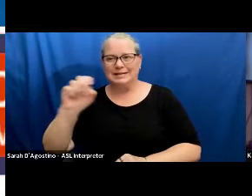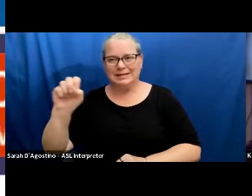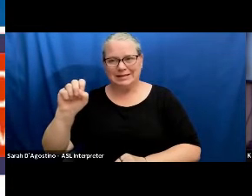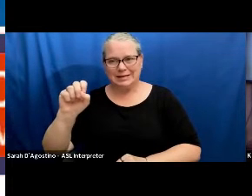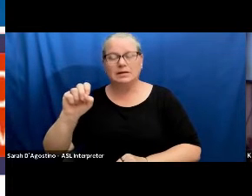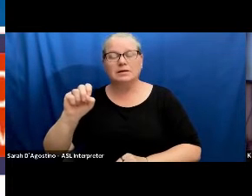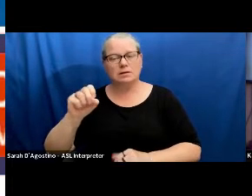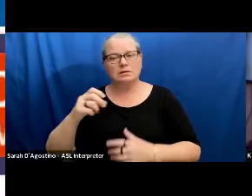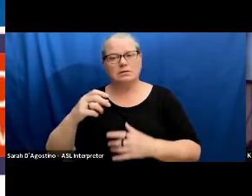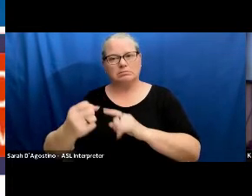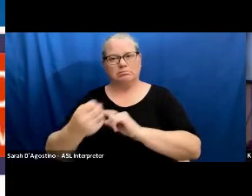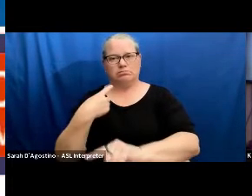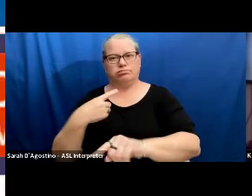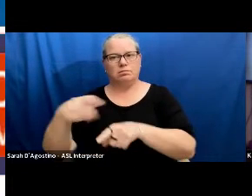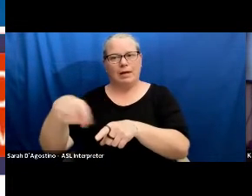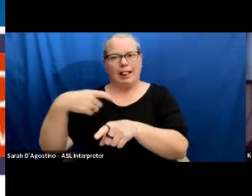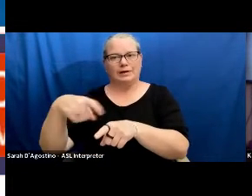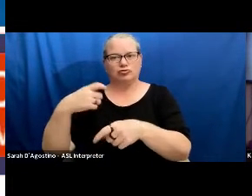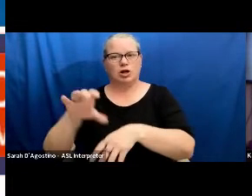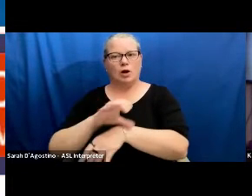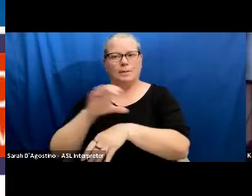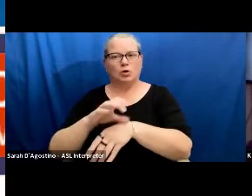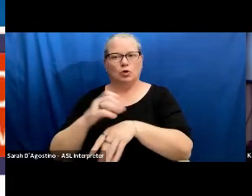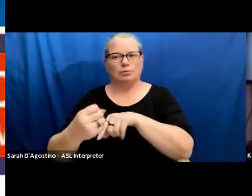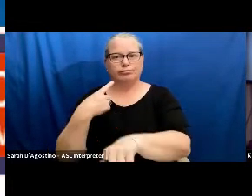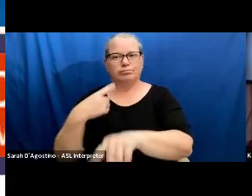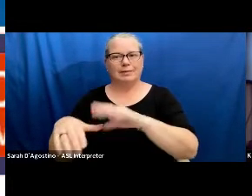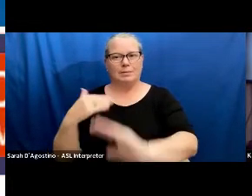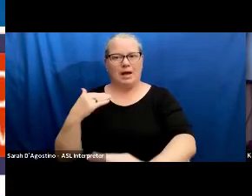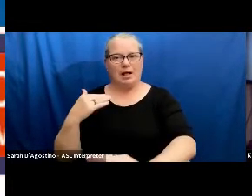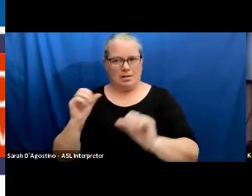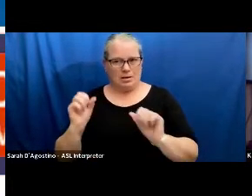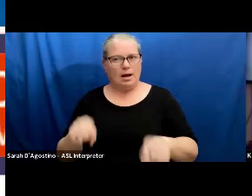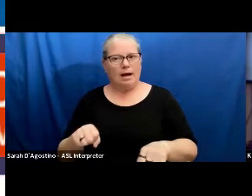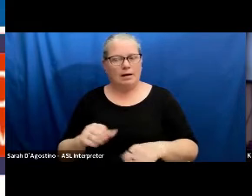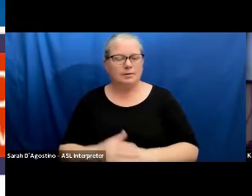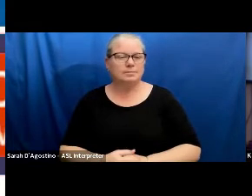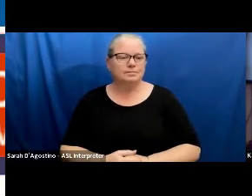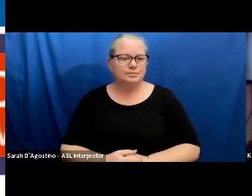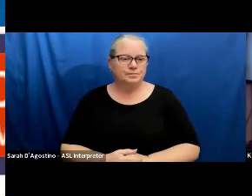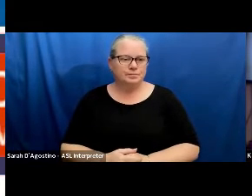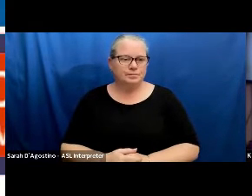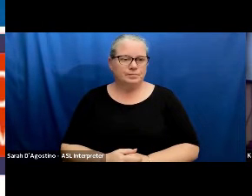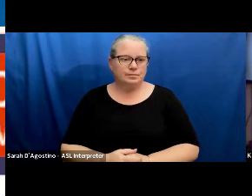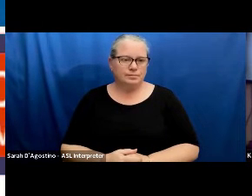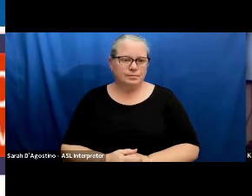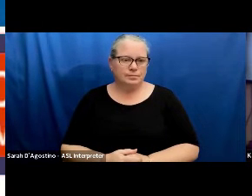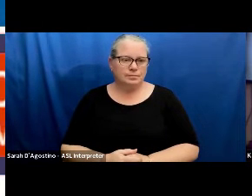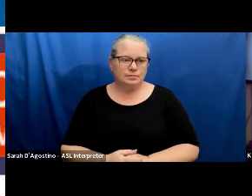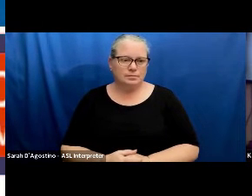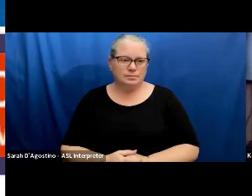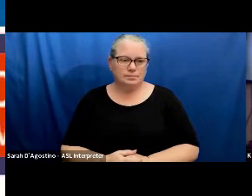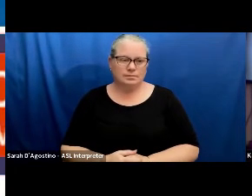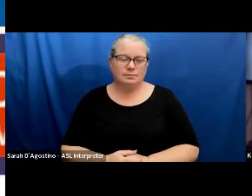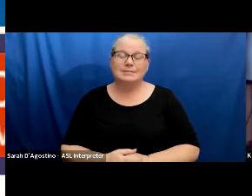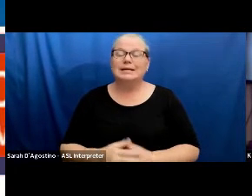electronic receipt of your ballot um although connecticut does not yet offer electronic